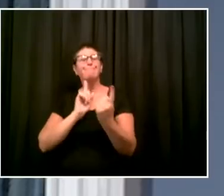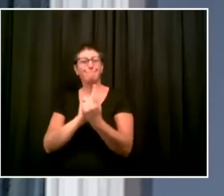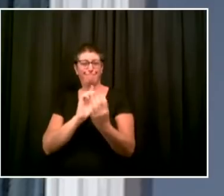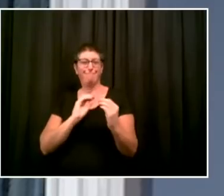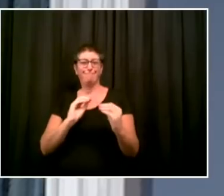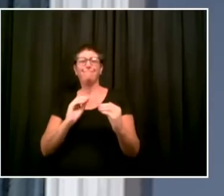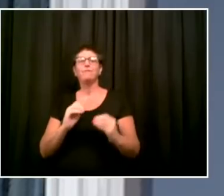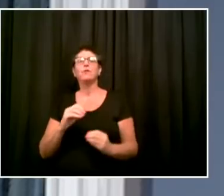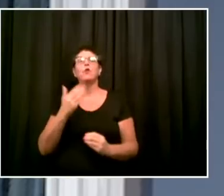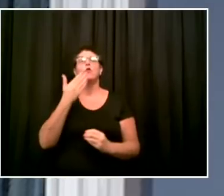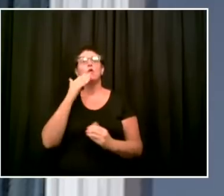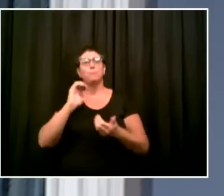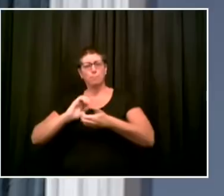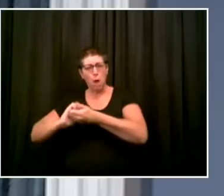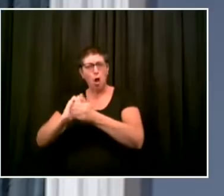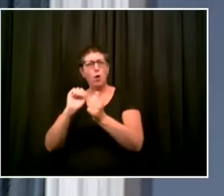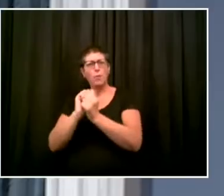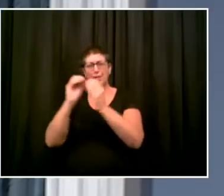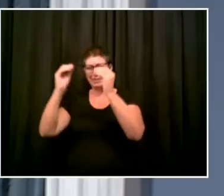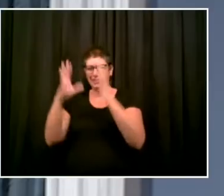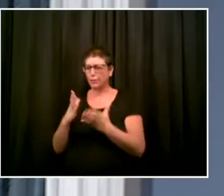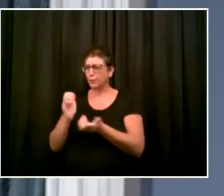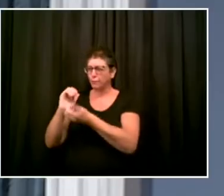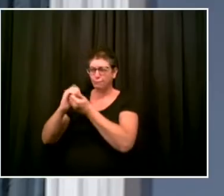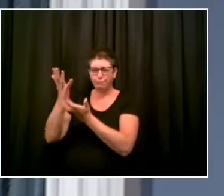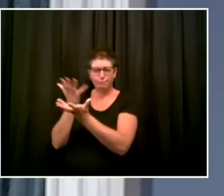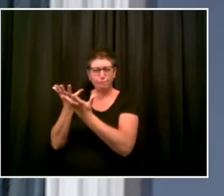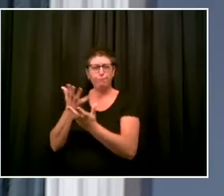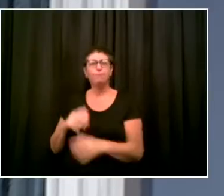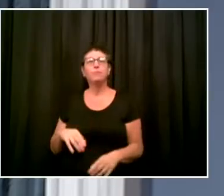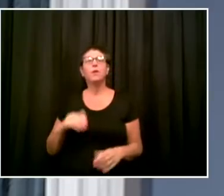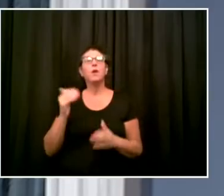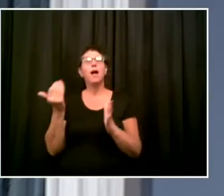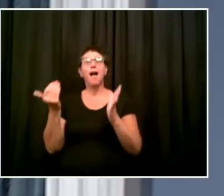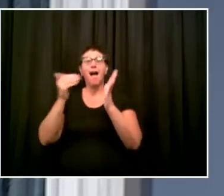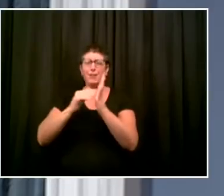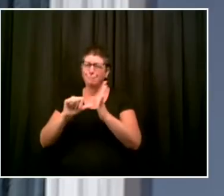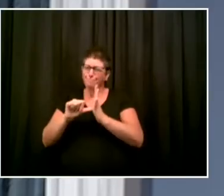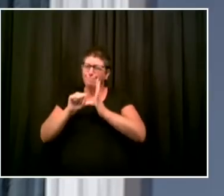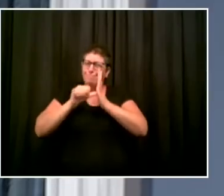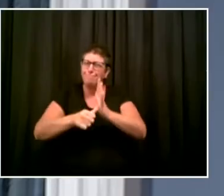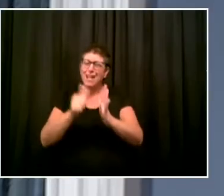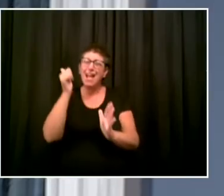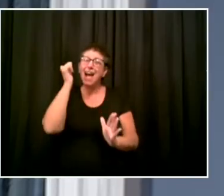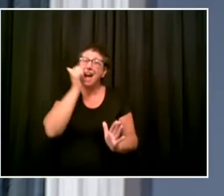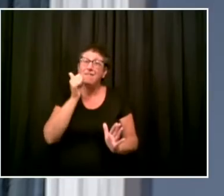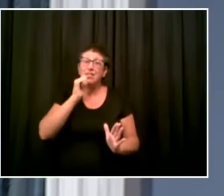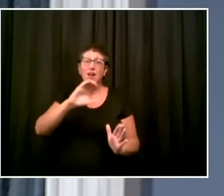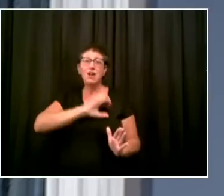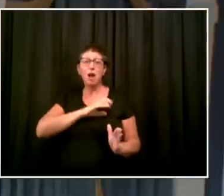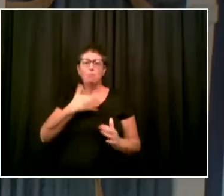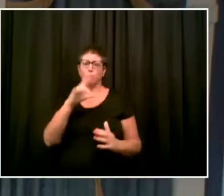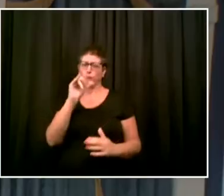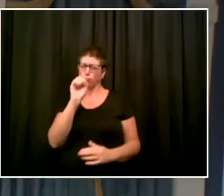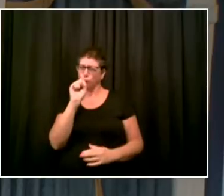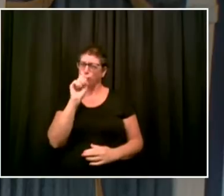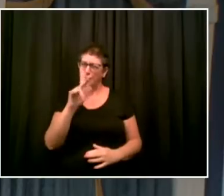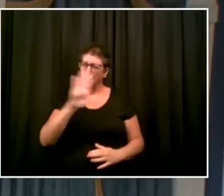TODAY AS TY HE HAVE TODAY AS THEY ER VEHAVE BEEN.